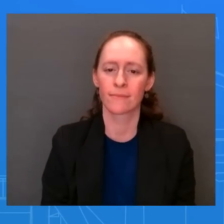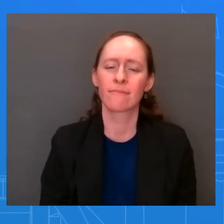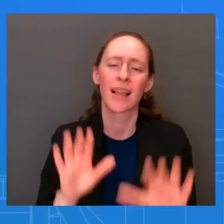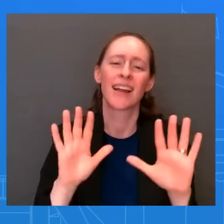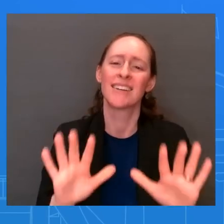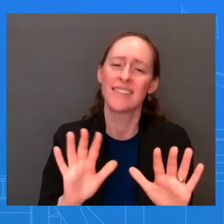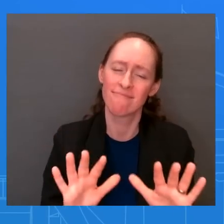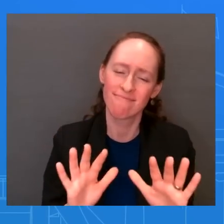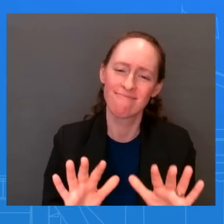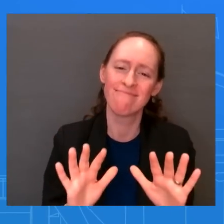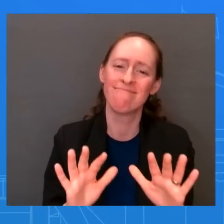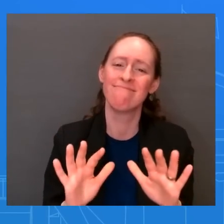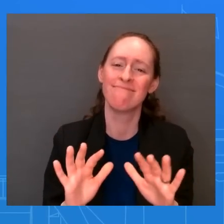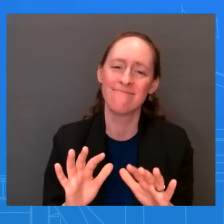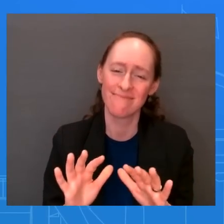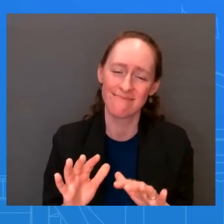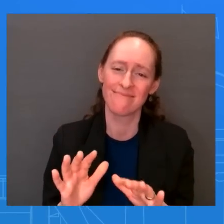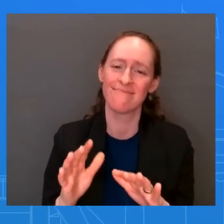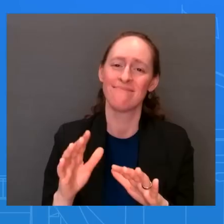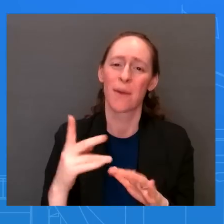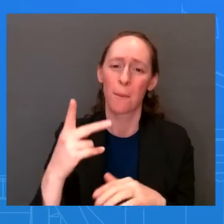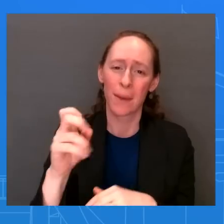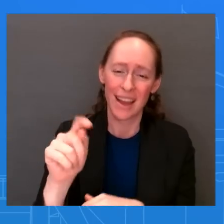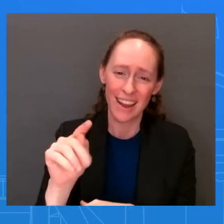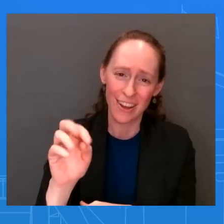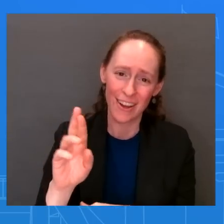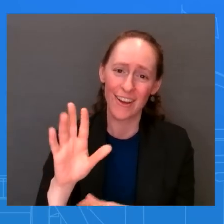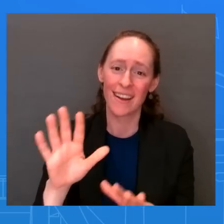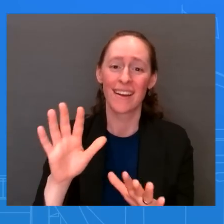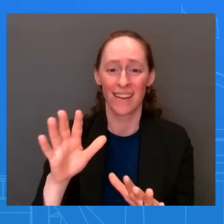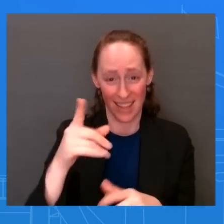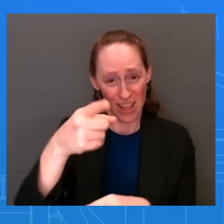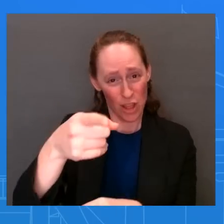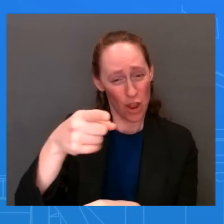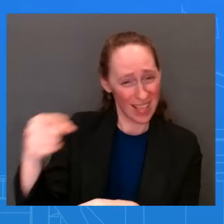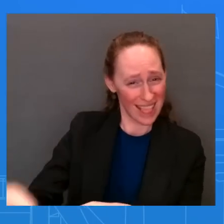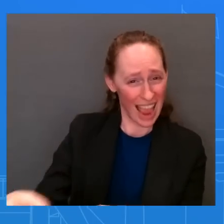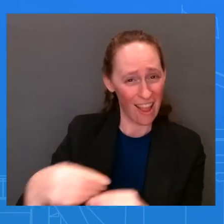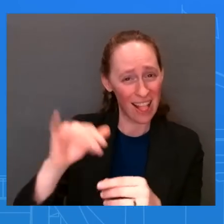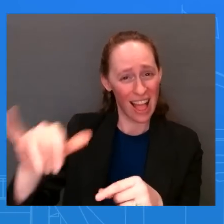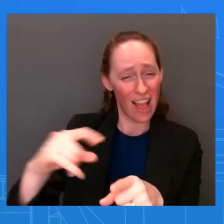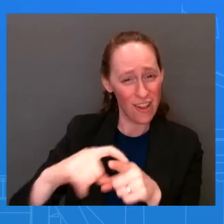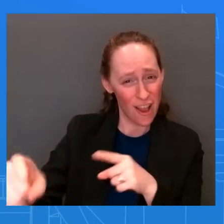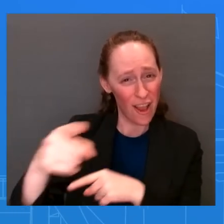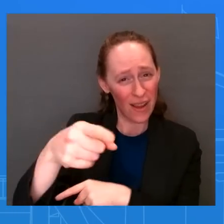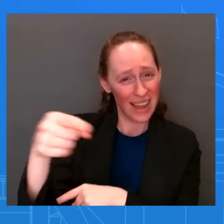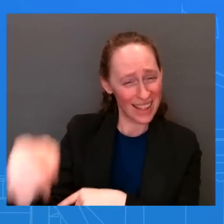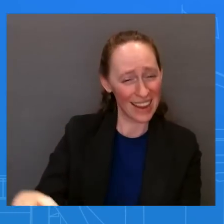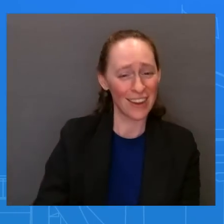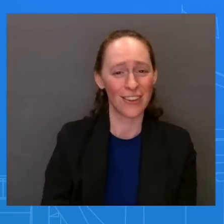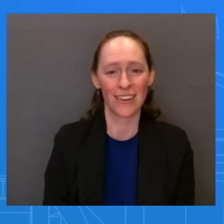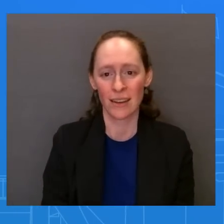with all of you, answering questions about -- The Press: But on ba- -- as you would acknowledge, it's on background though, Karine, not on the record until the call ends.